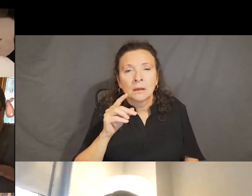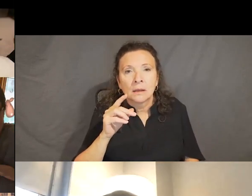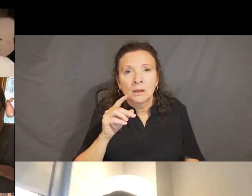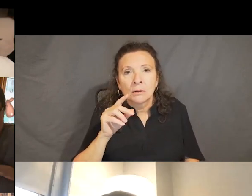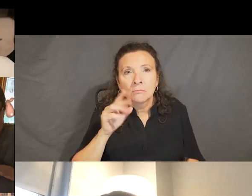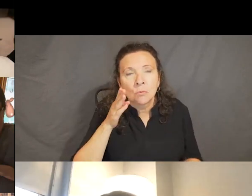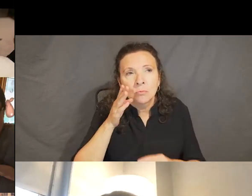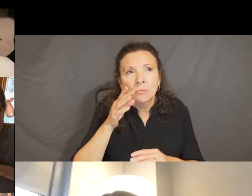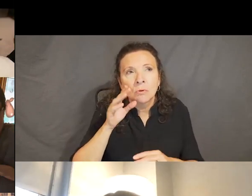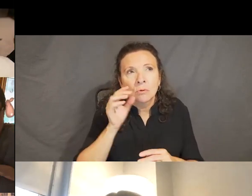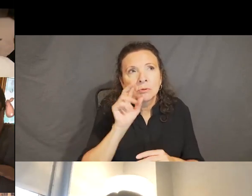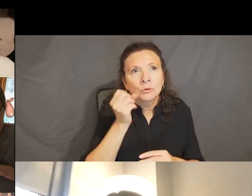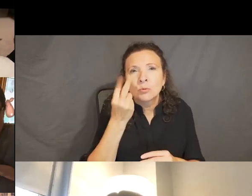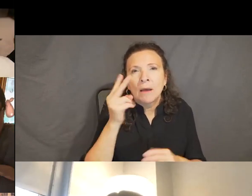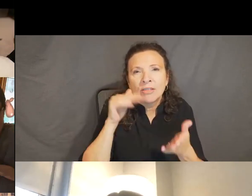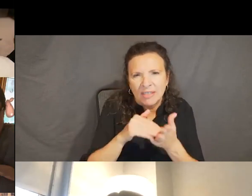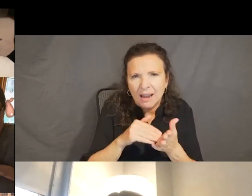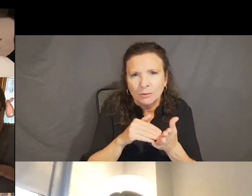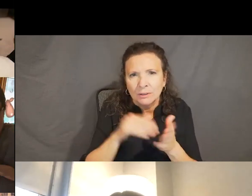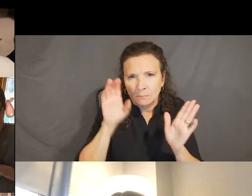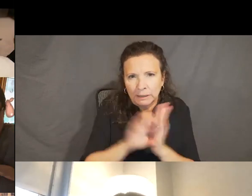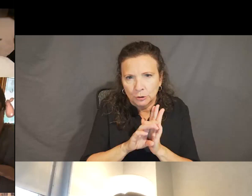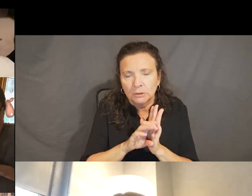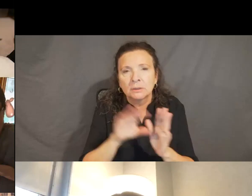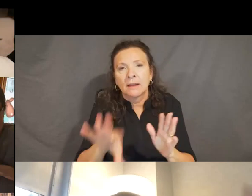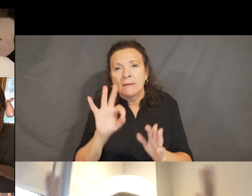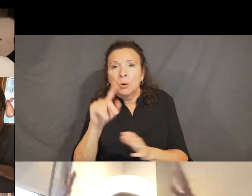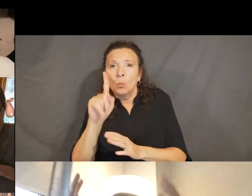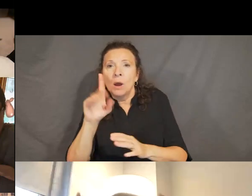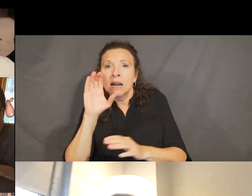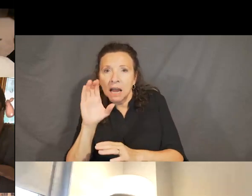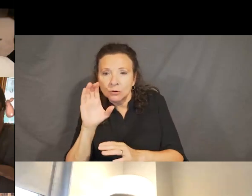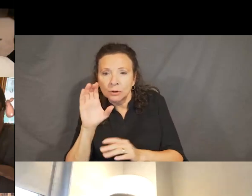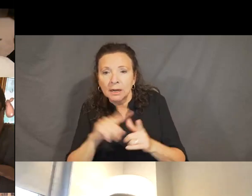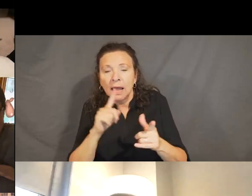For those of you who can see the screen, there is a silly picture of me wearing a unicorn horn